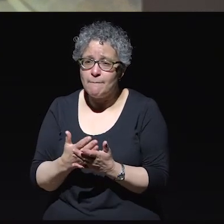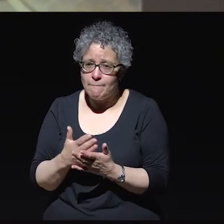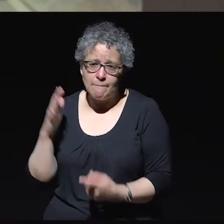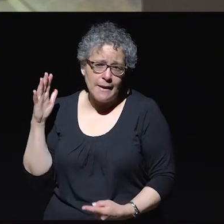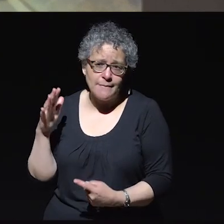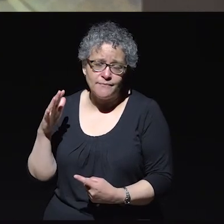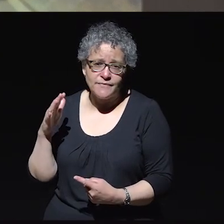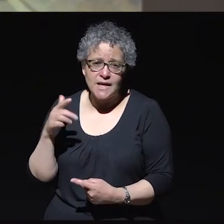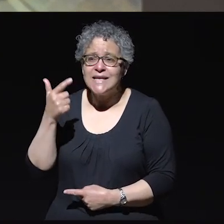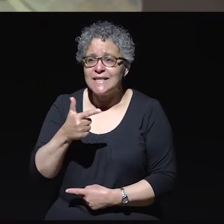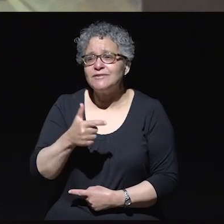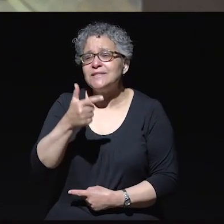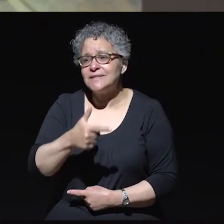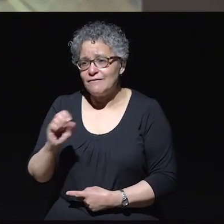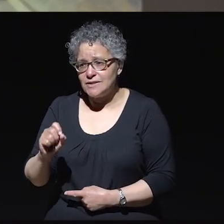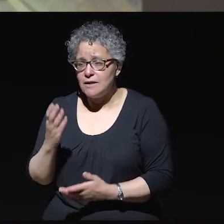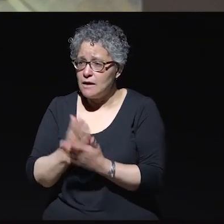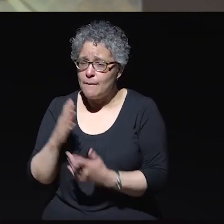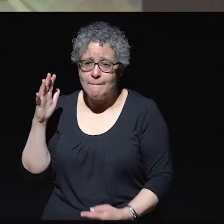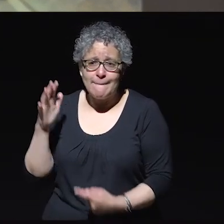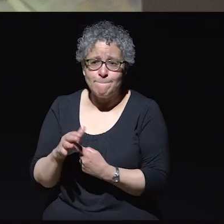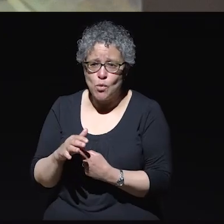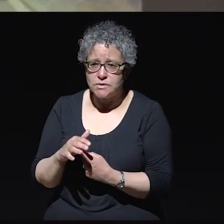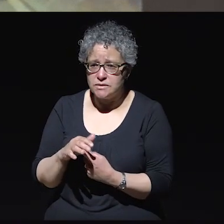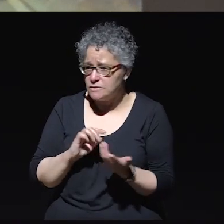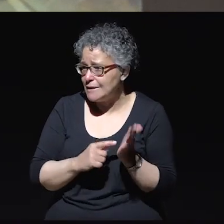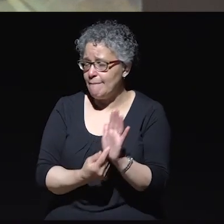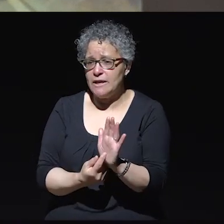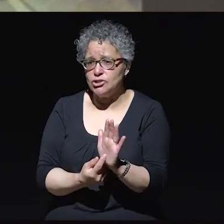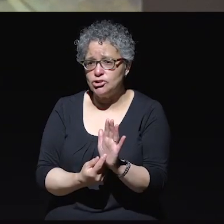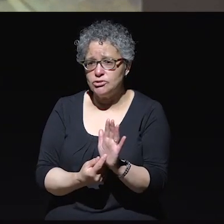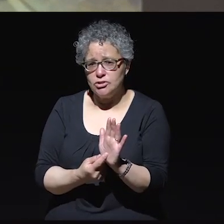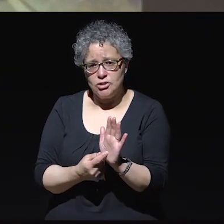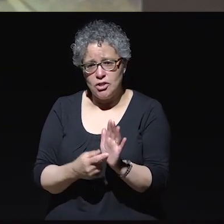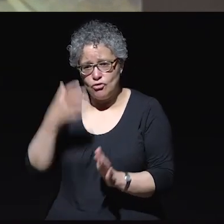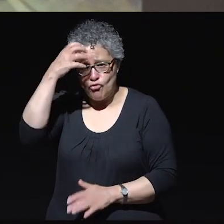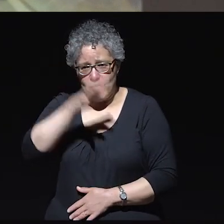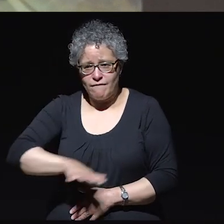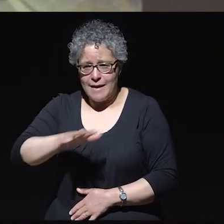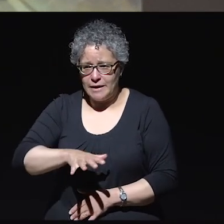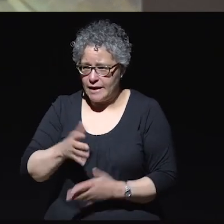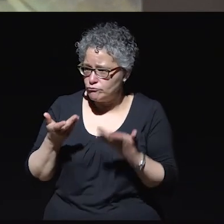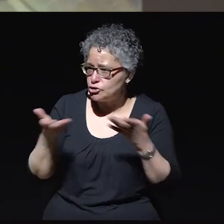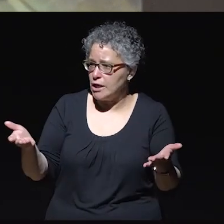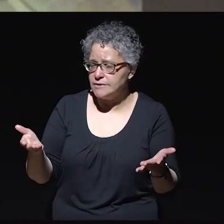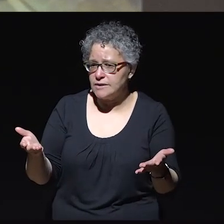Sorry, 1770, it's a very important image for the Royal Family to project. And, indeed, it was exhibited at the Royal Academy